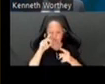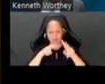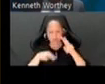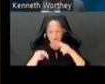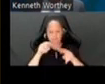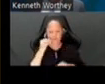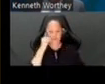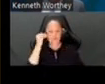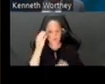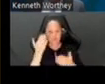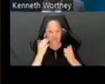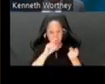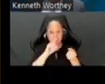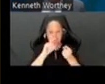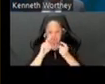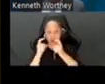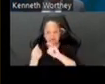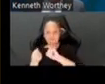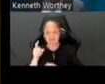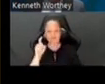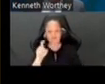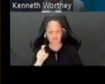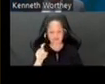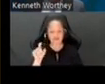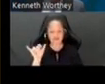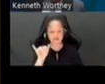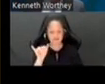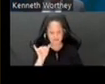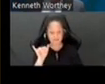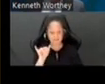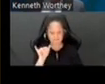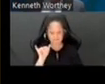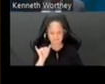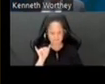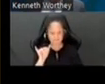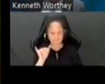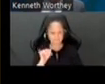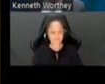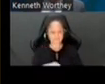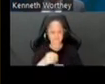Maybe modifications that we talked about the scenarios supplement. How do you manage someone